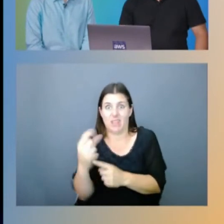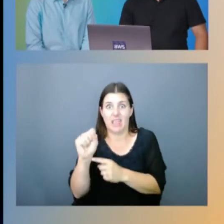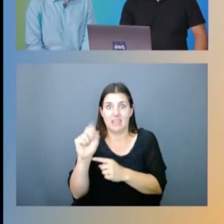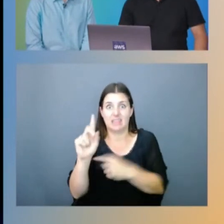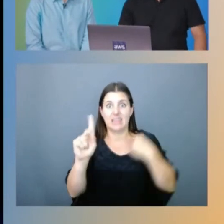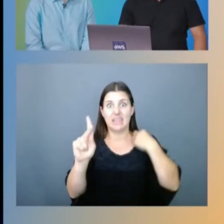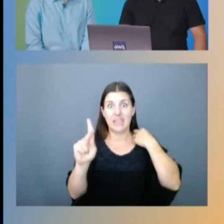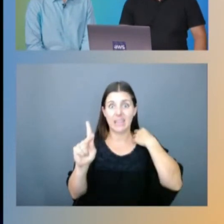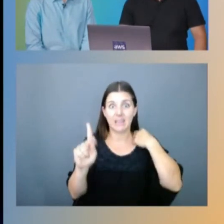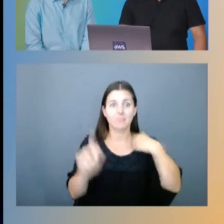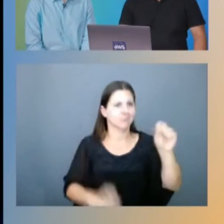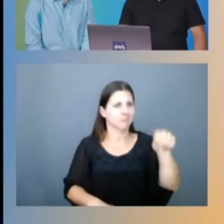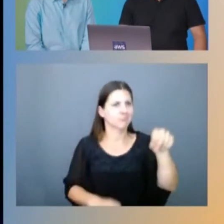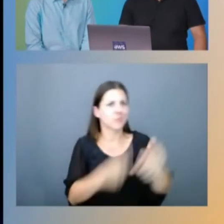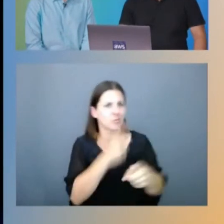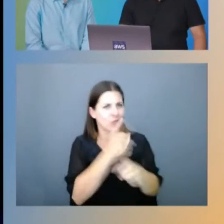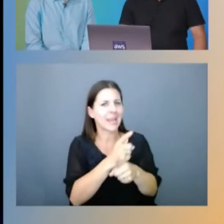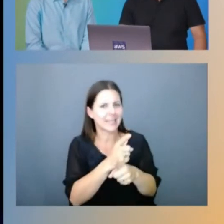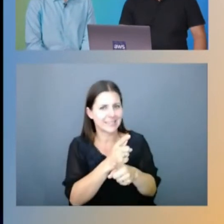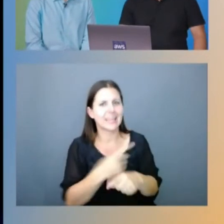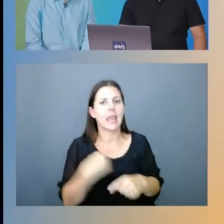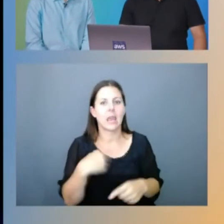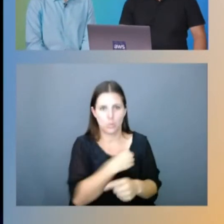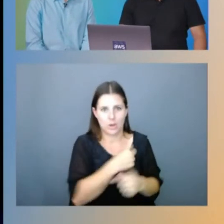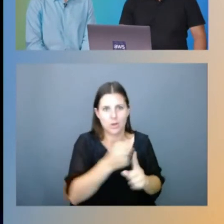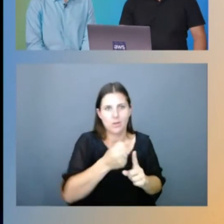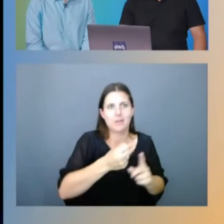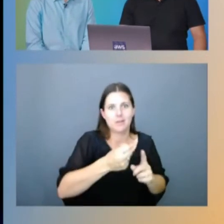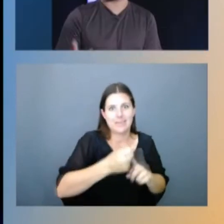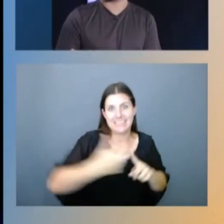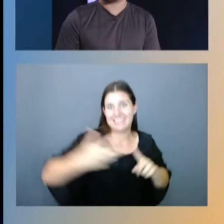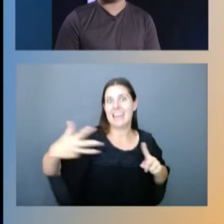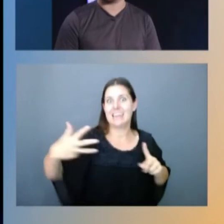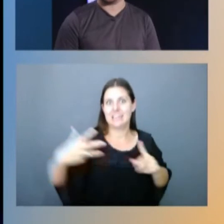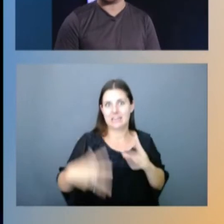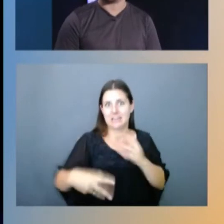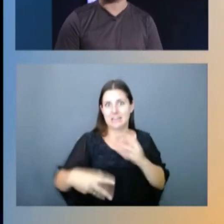And we are extending Neuron over time to enable our customers with more capabilities.